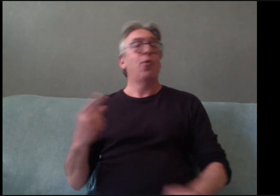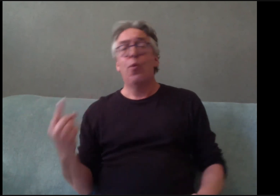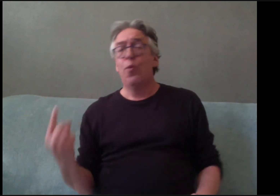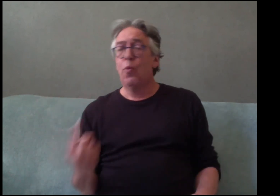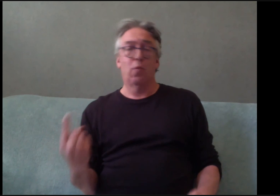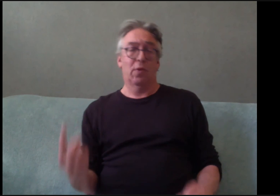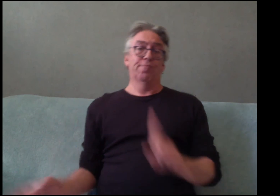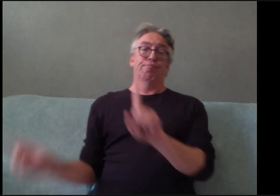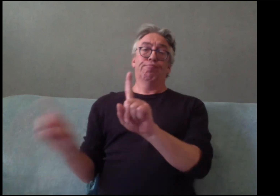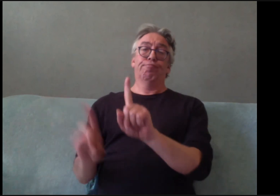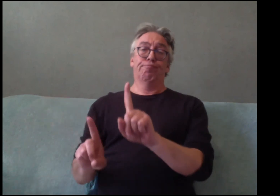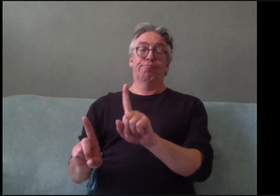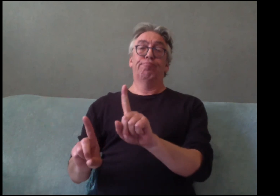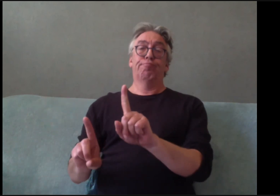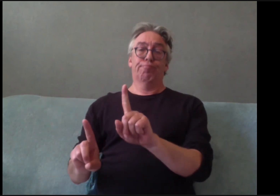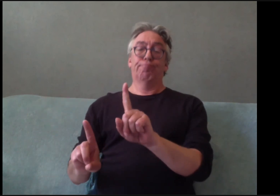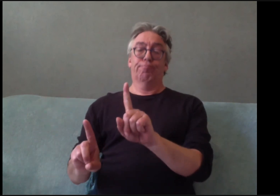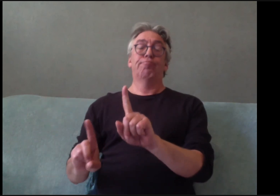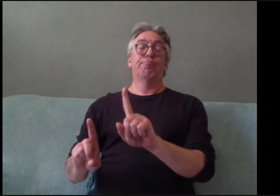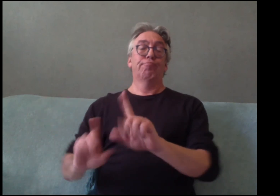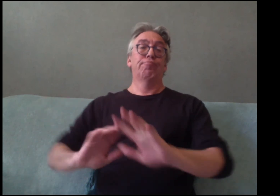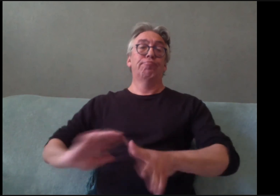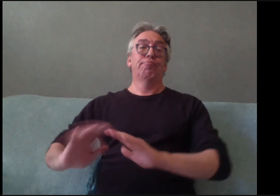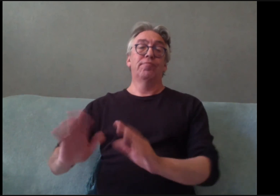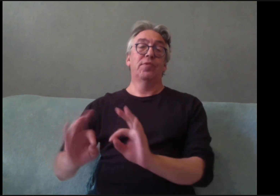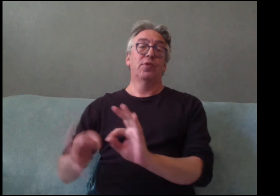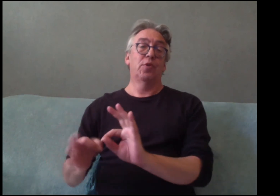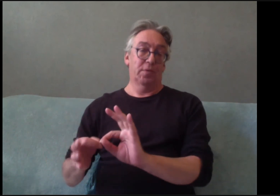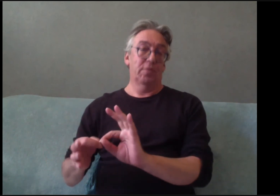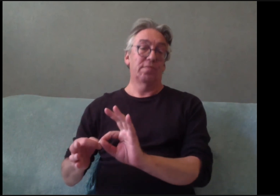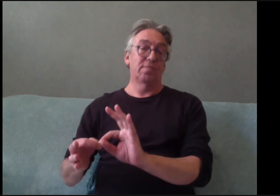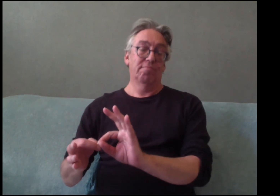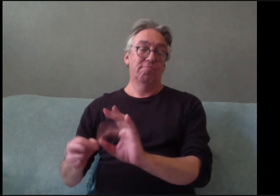ANDRÉ: Okay. Thank you very much.